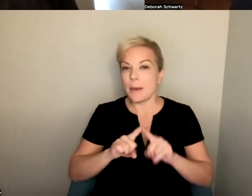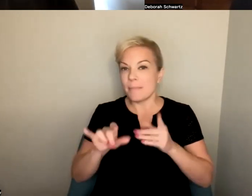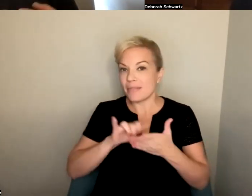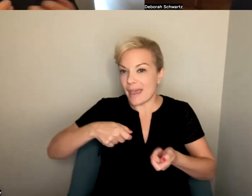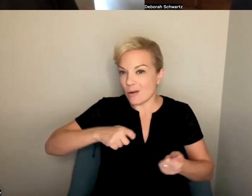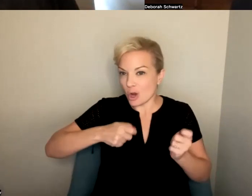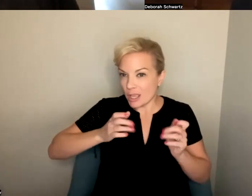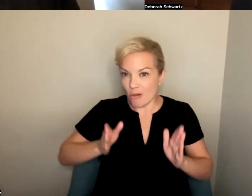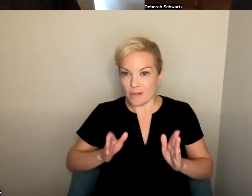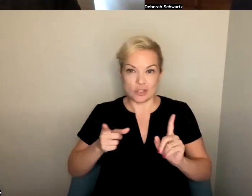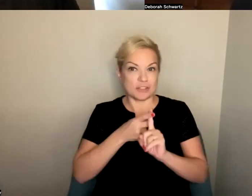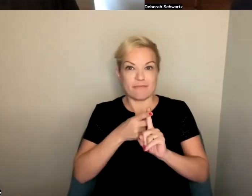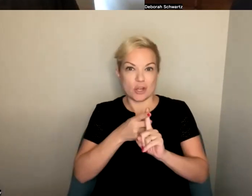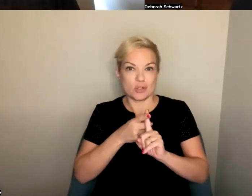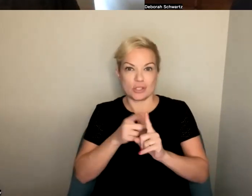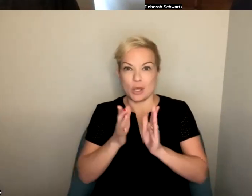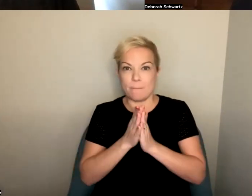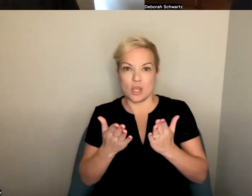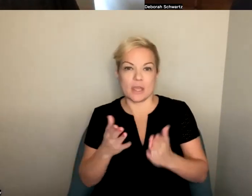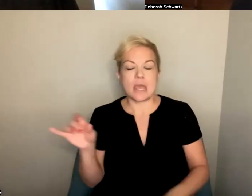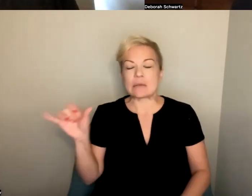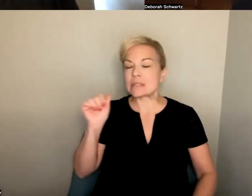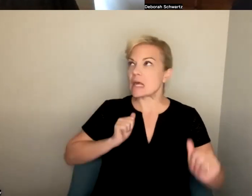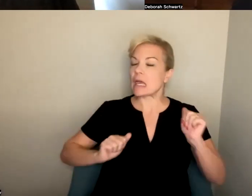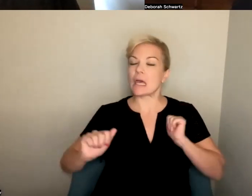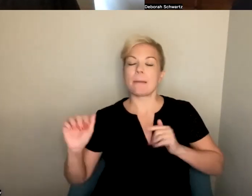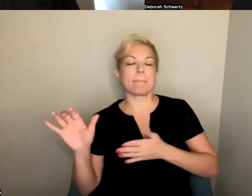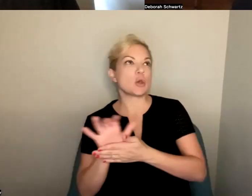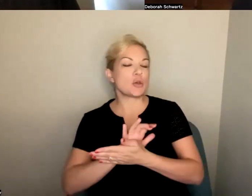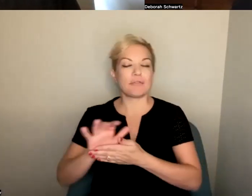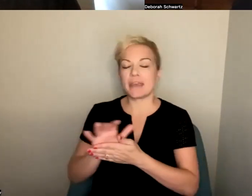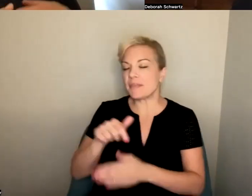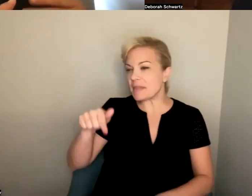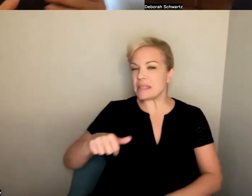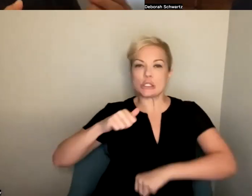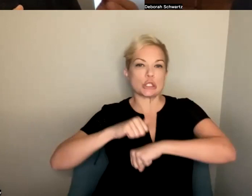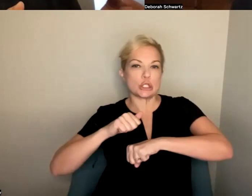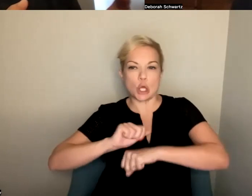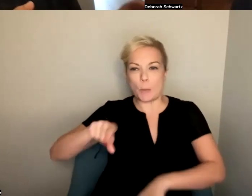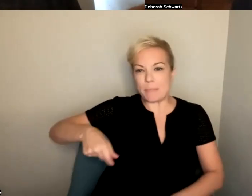had so romanticized it that this stone piece was in his hip, and he waded out into the water for